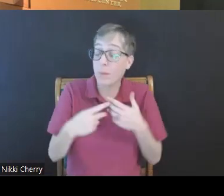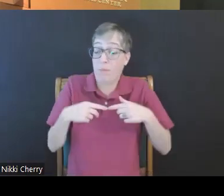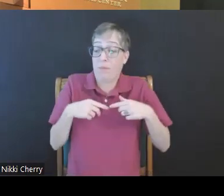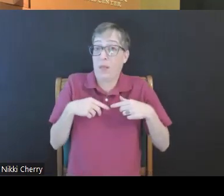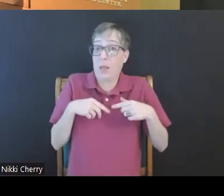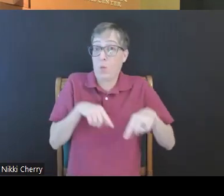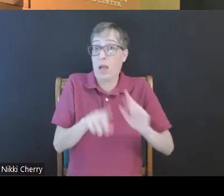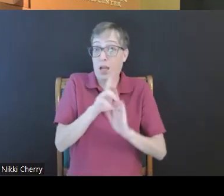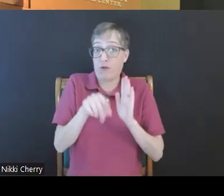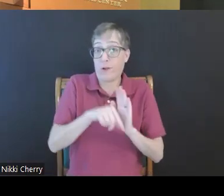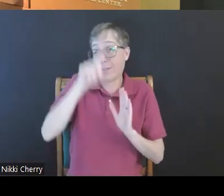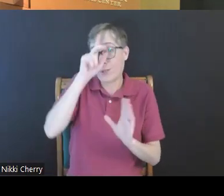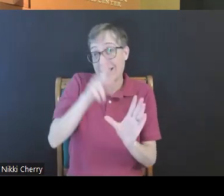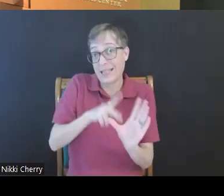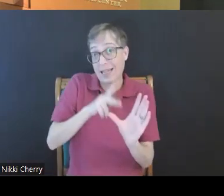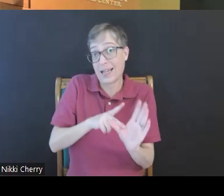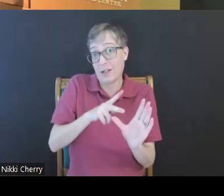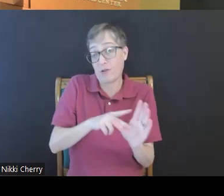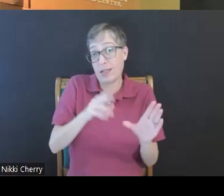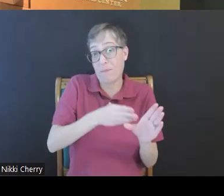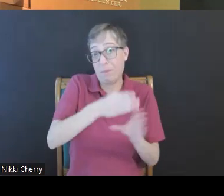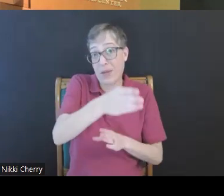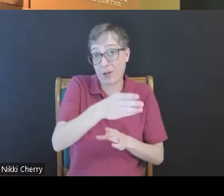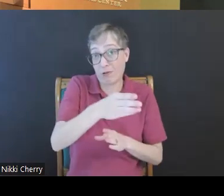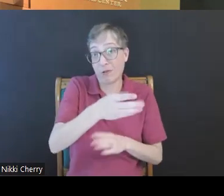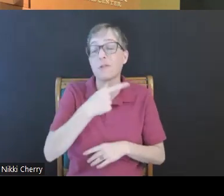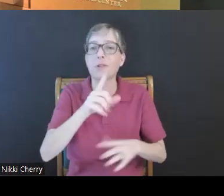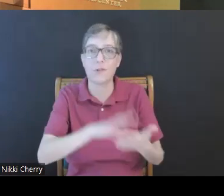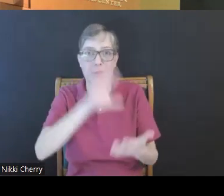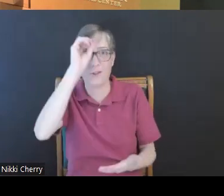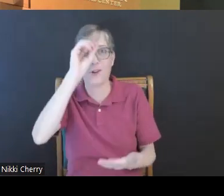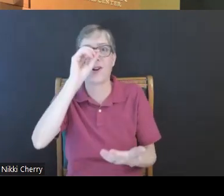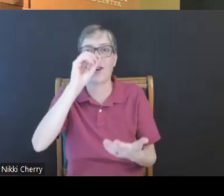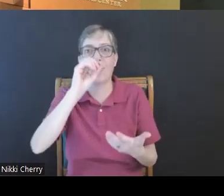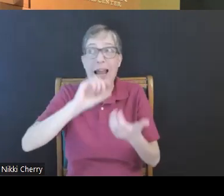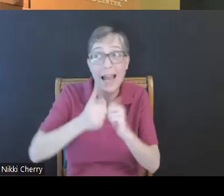major how to do Psychotherapy uh you know most of is the number one major at the University of